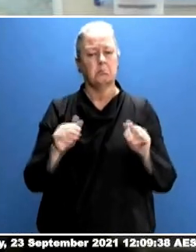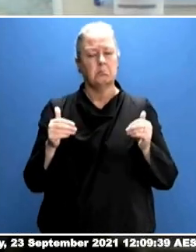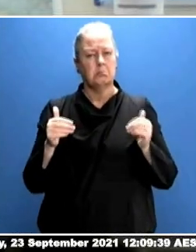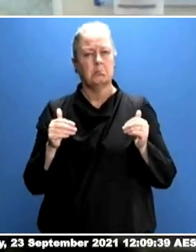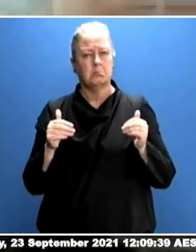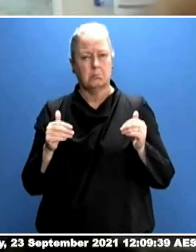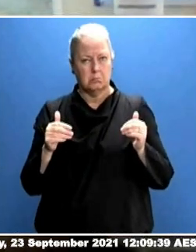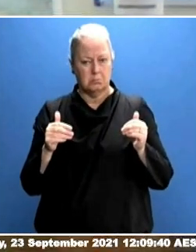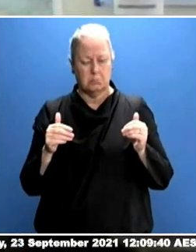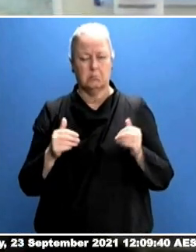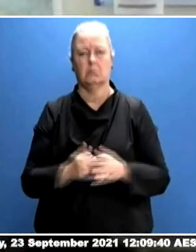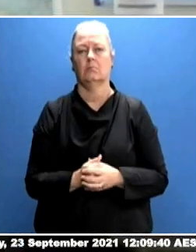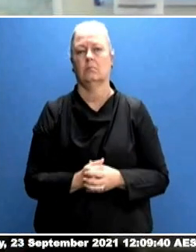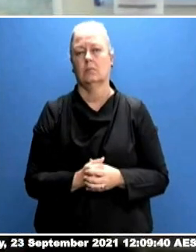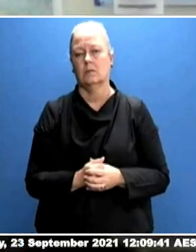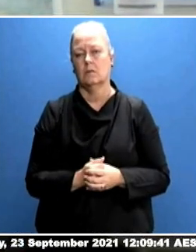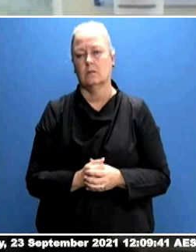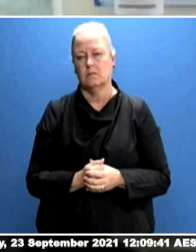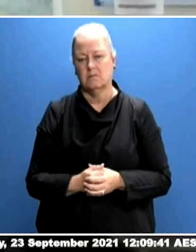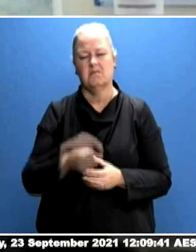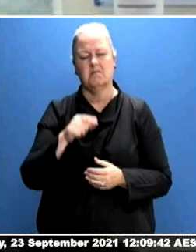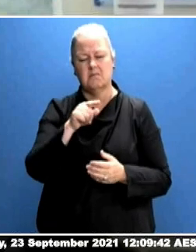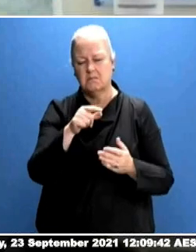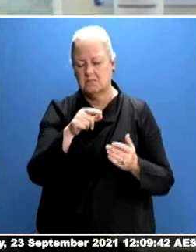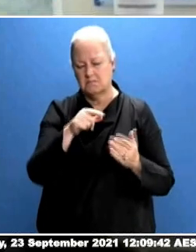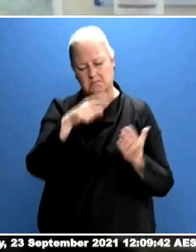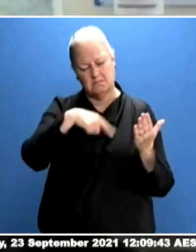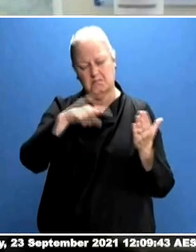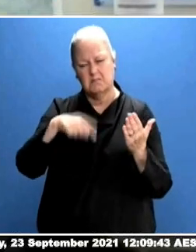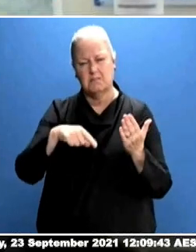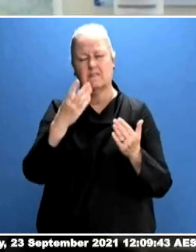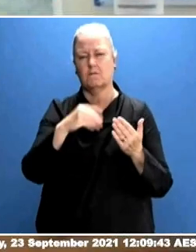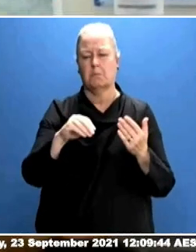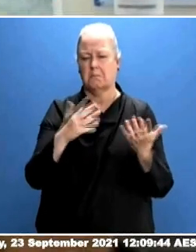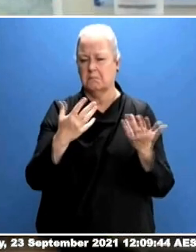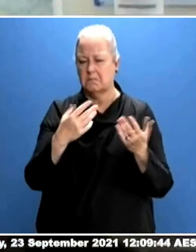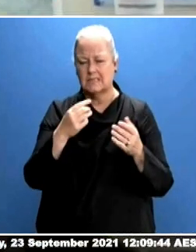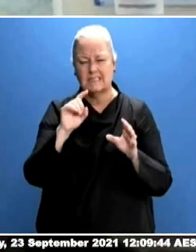to almost 10 years ago when previous discussions